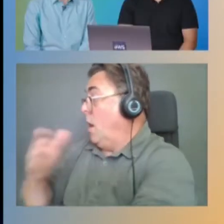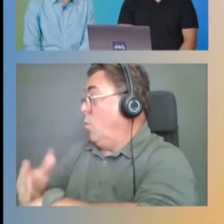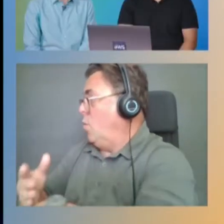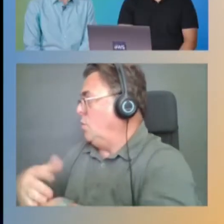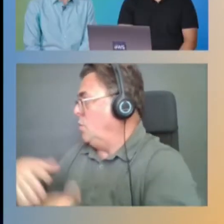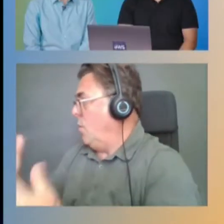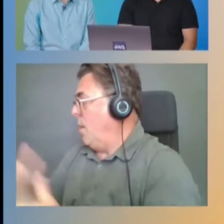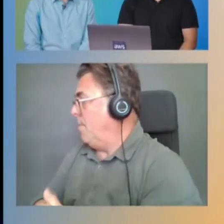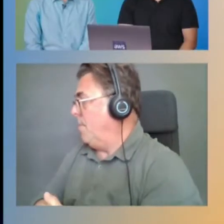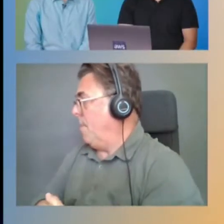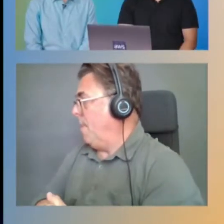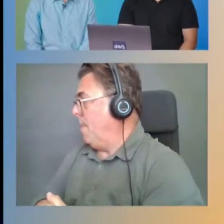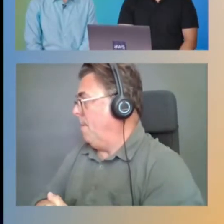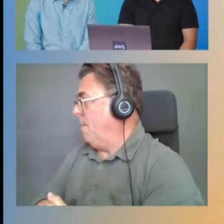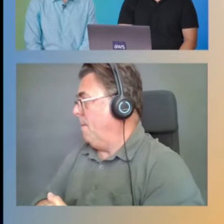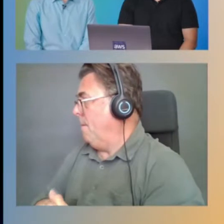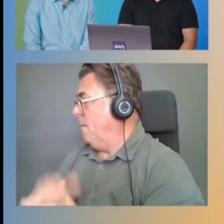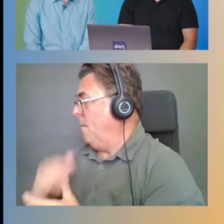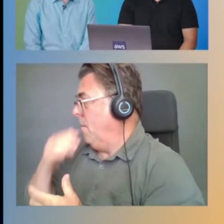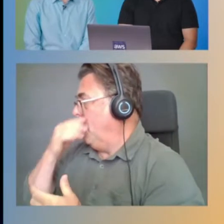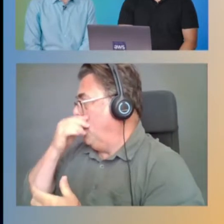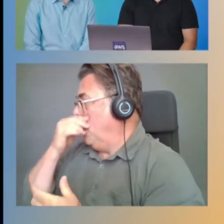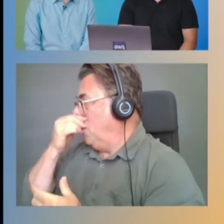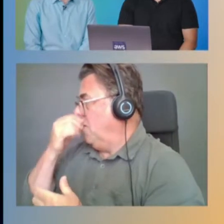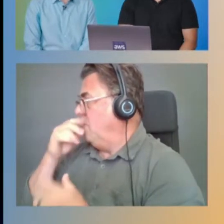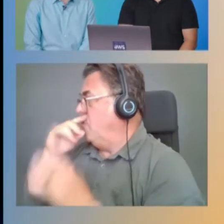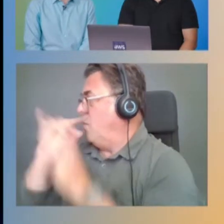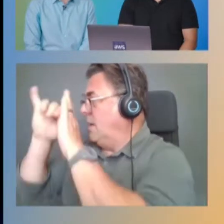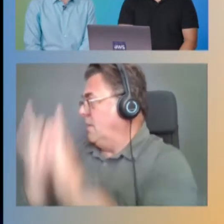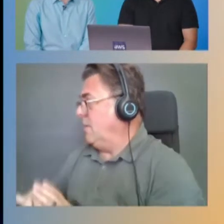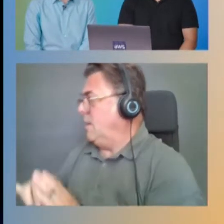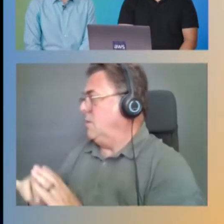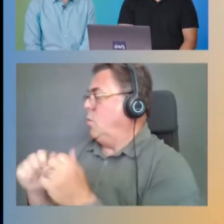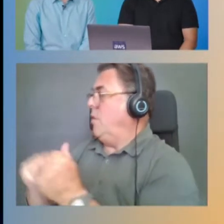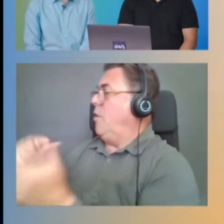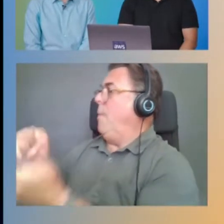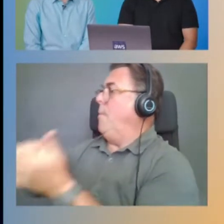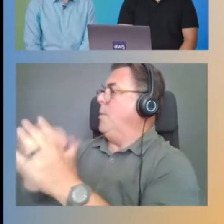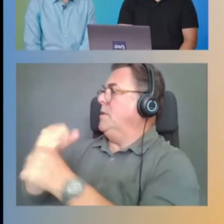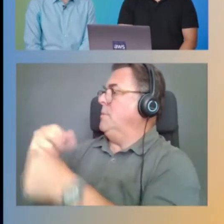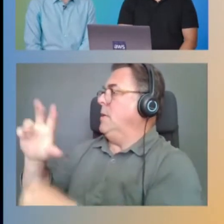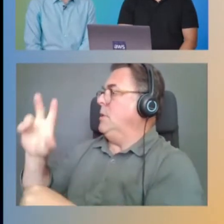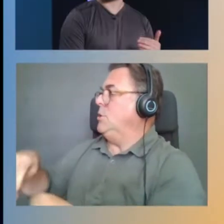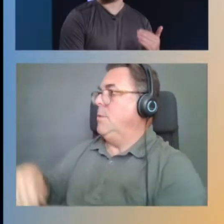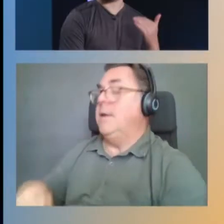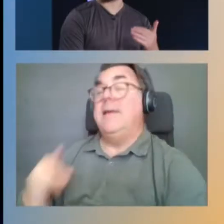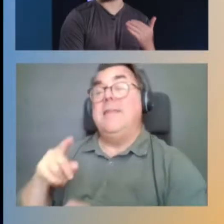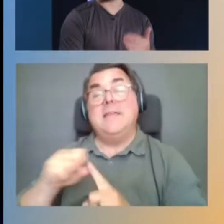For the identification, using a purpose-built chip. So in this case, actually accuracy remains the same